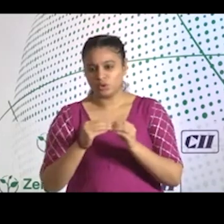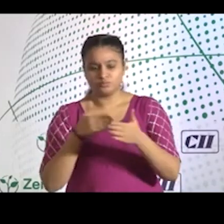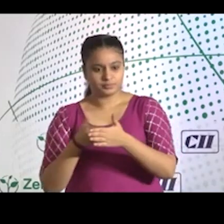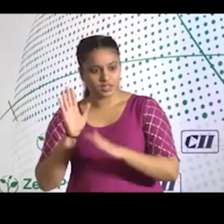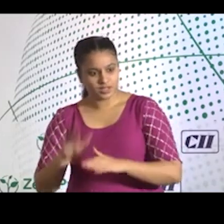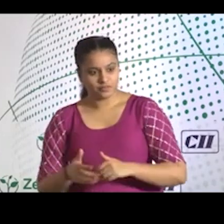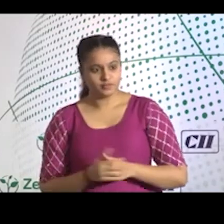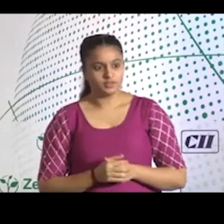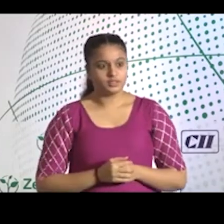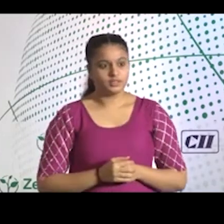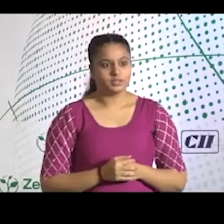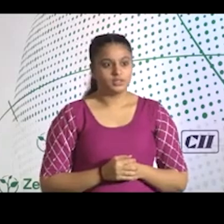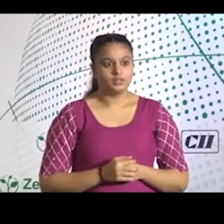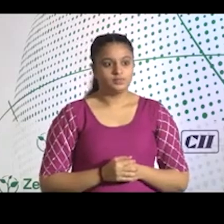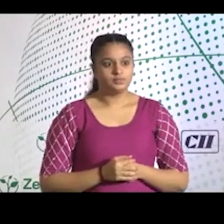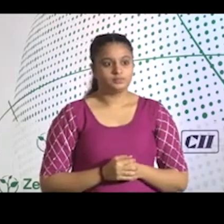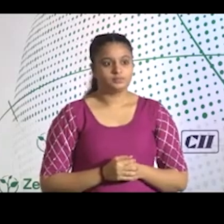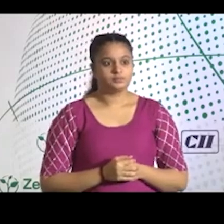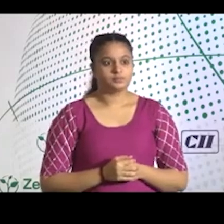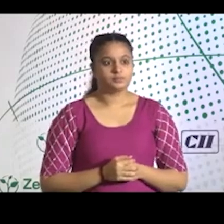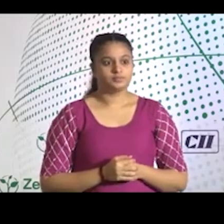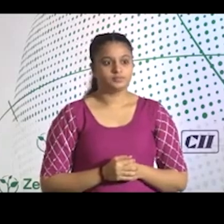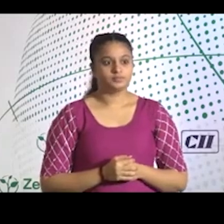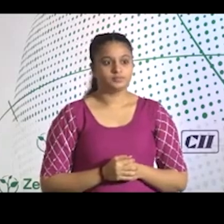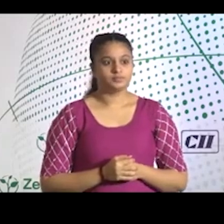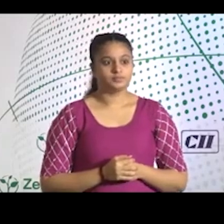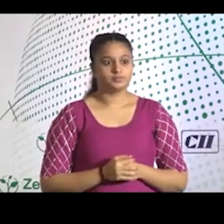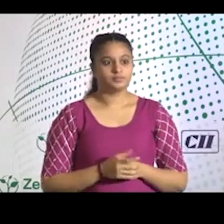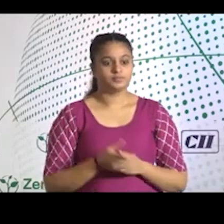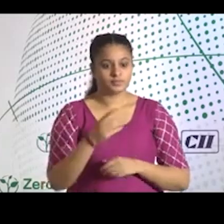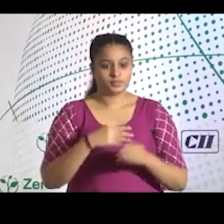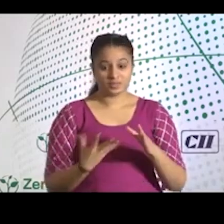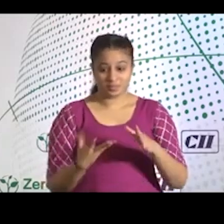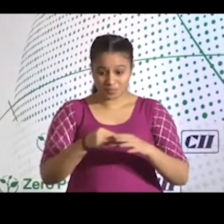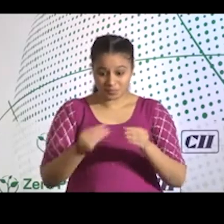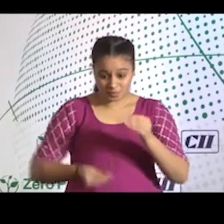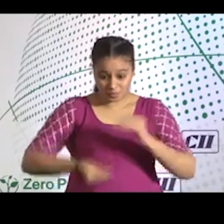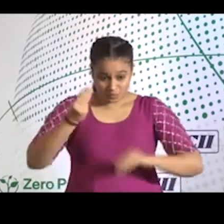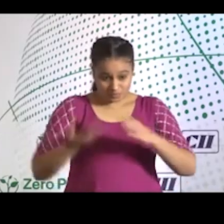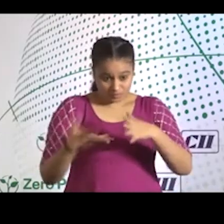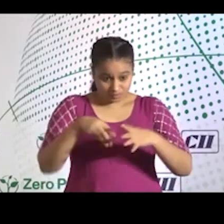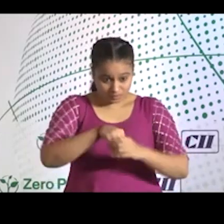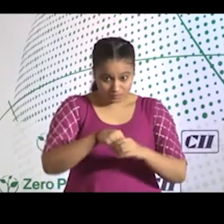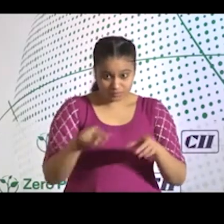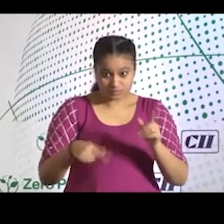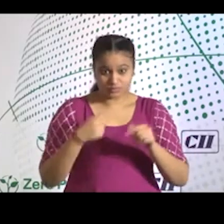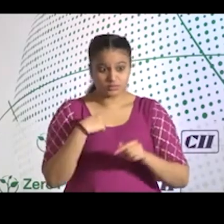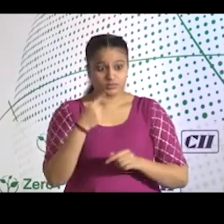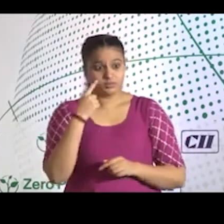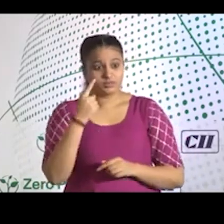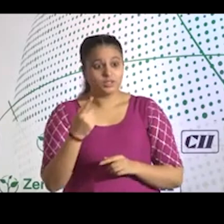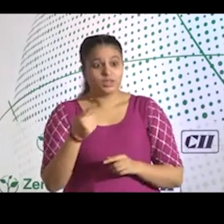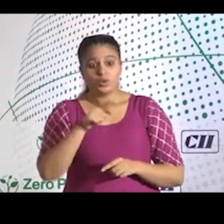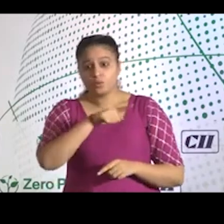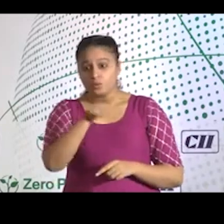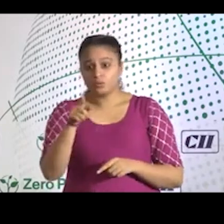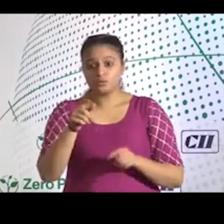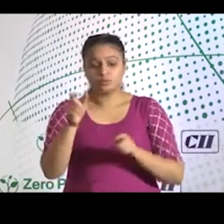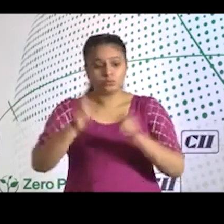in order to become a little bit more inclusive. I think it's imperative that persons who experience disability